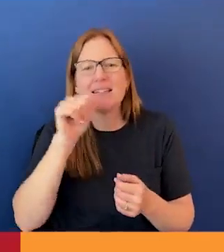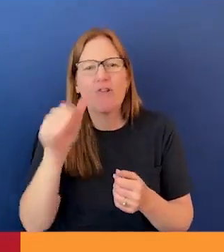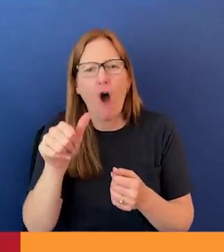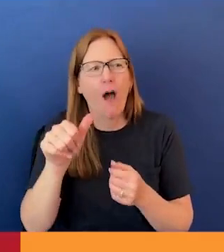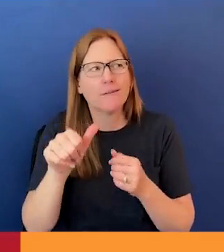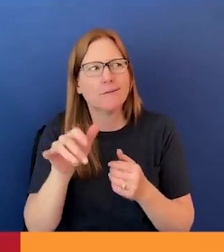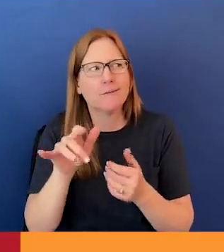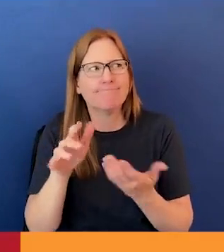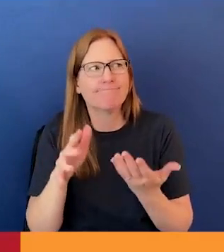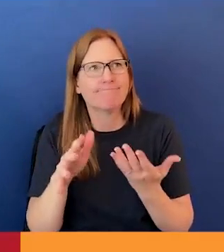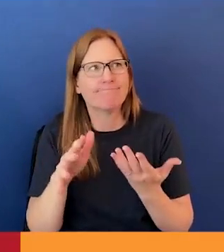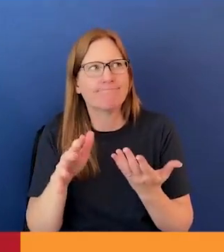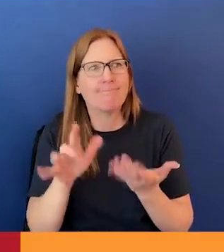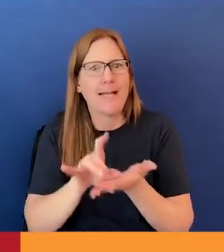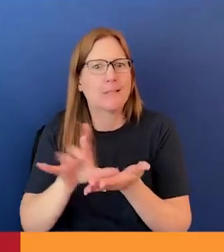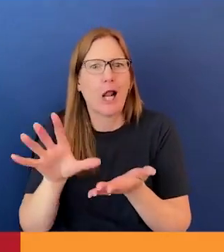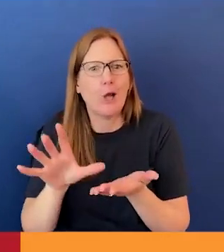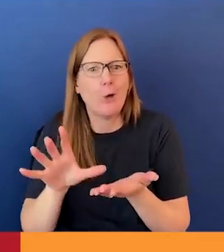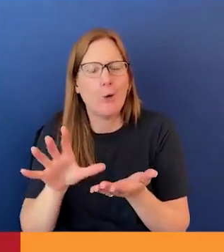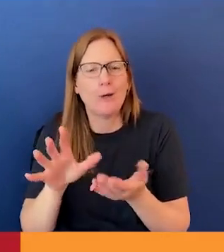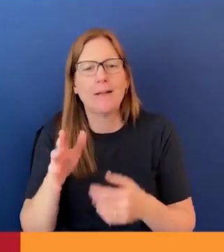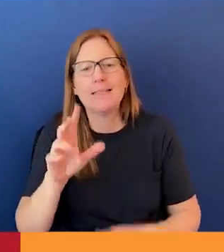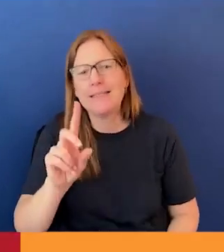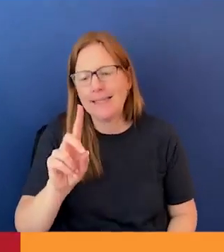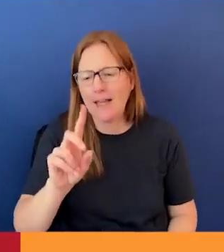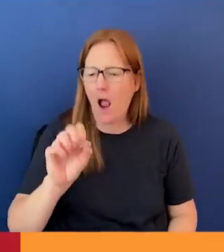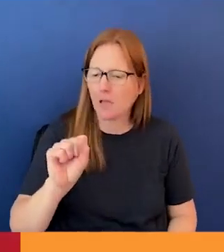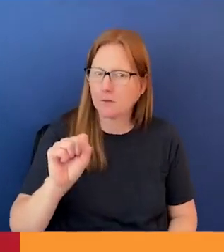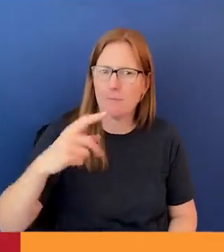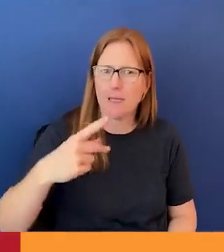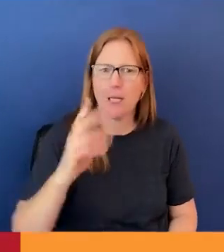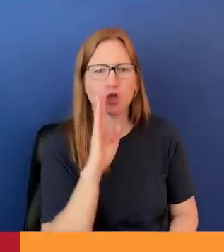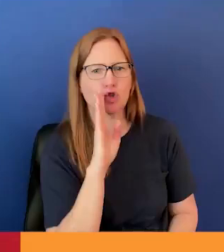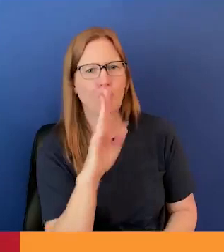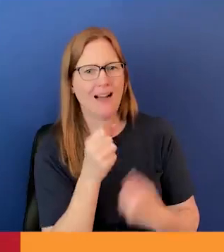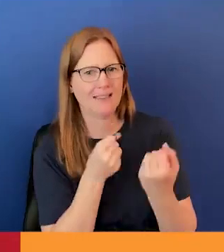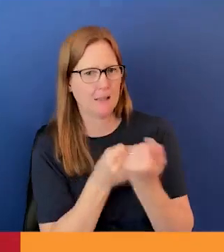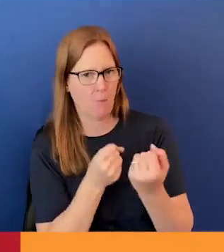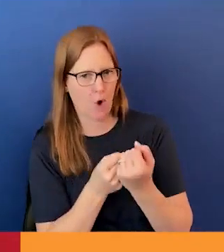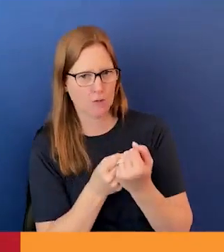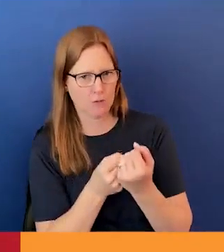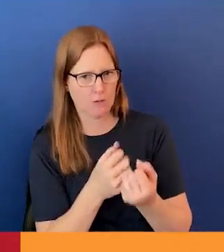support personnel or DSPs. And these are often people who provide, day-